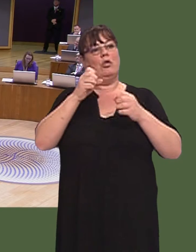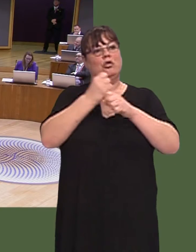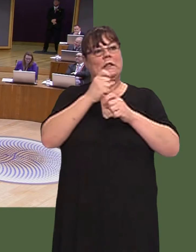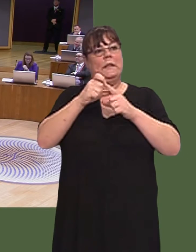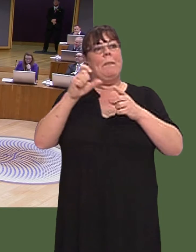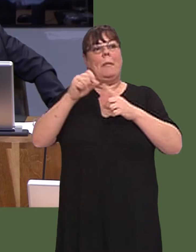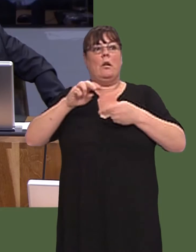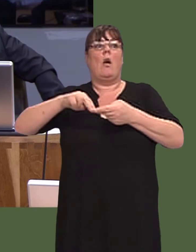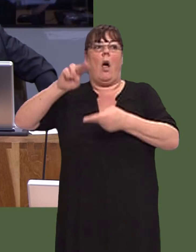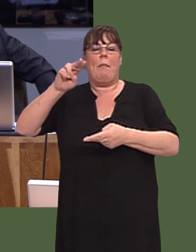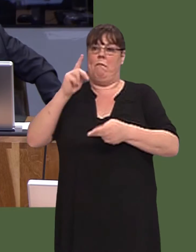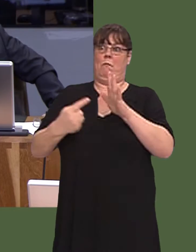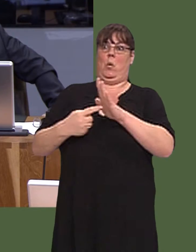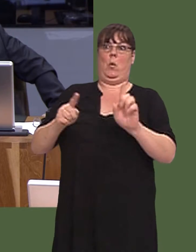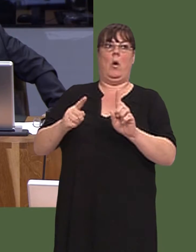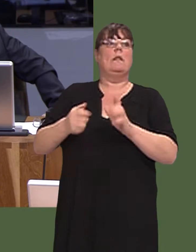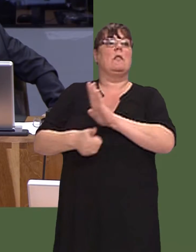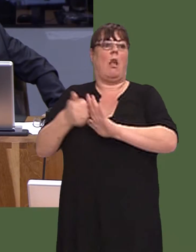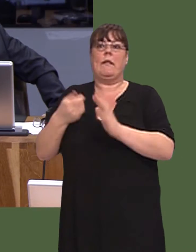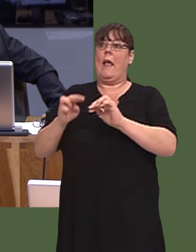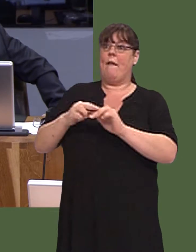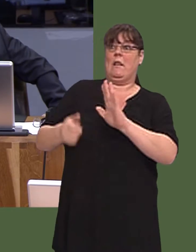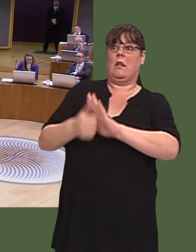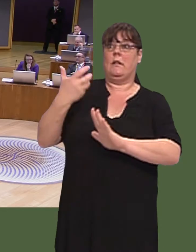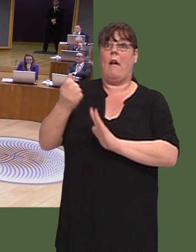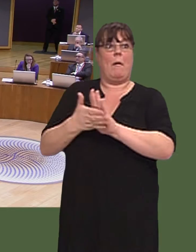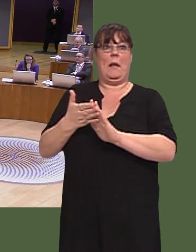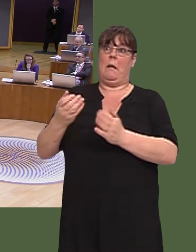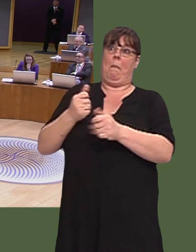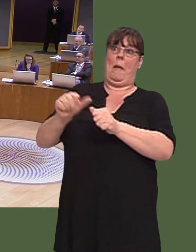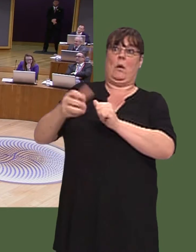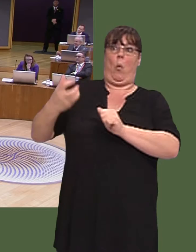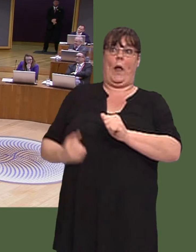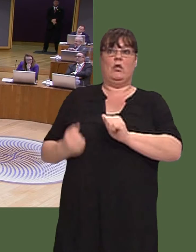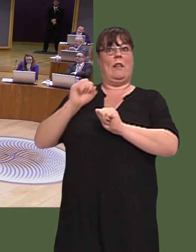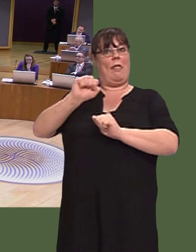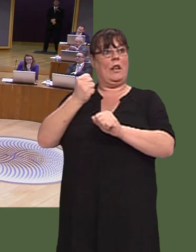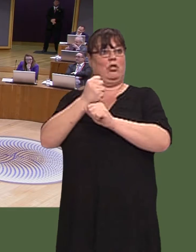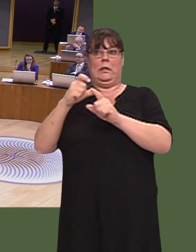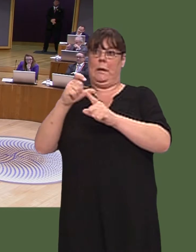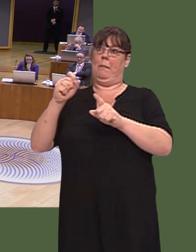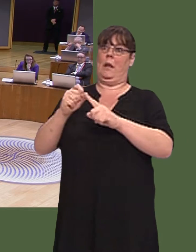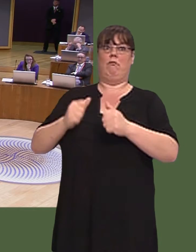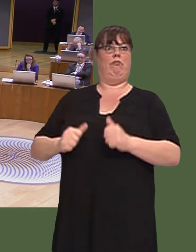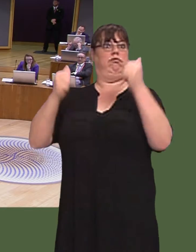The key to it all, for me, is skills. The more skills people have, the more they can earn, the higher their GDP actually goes.